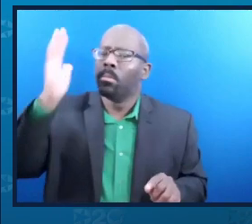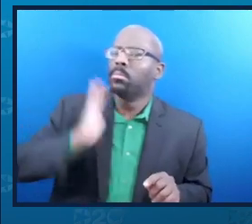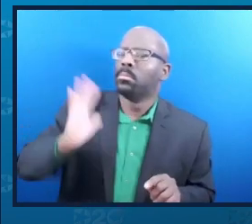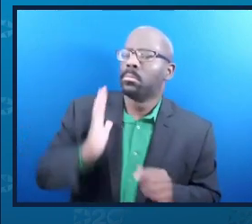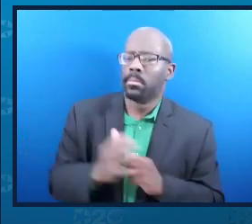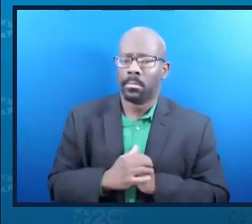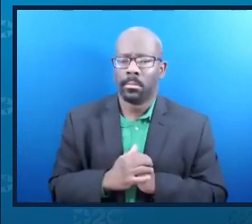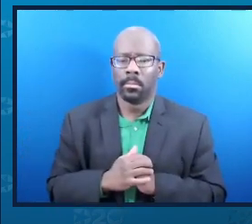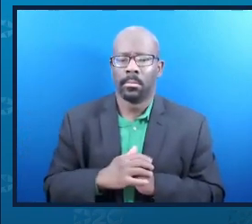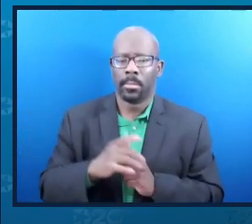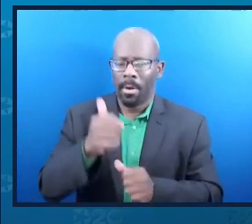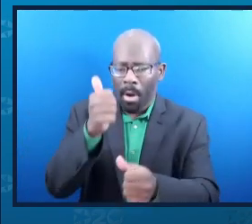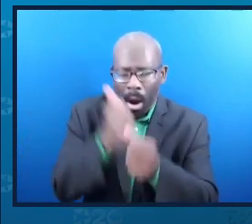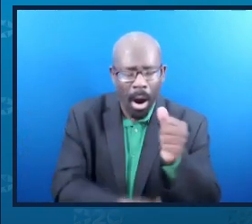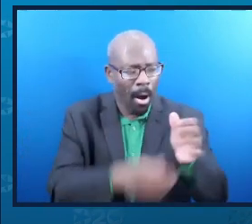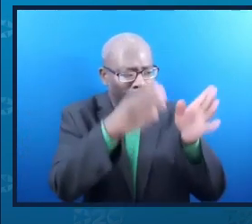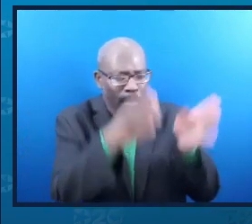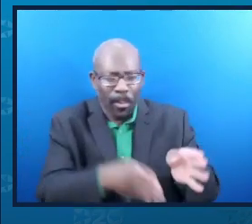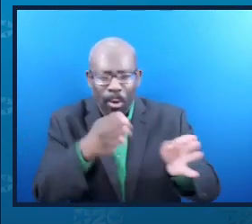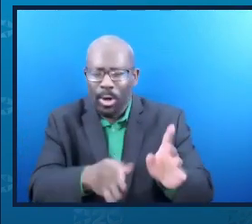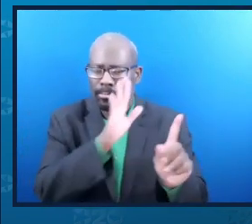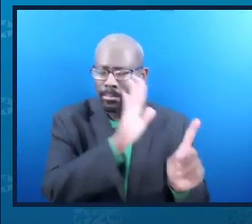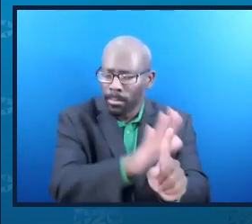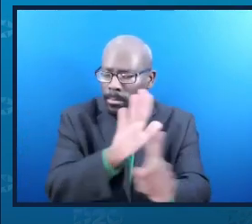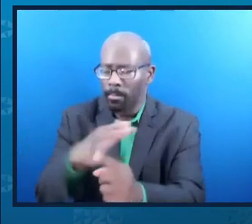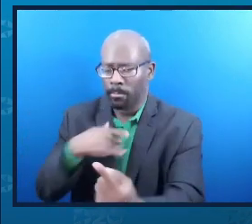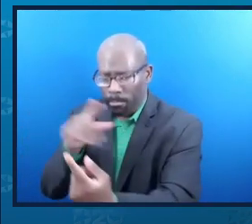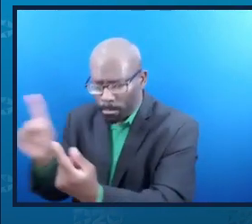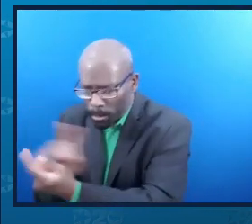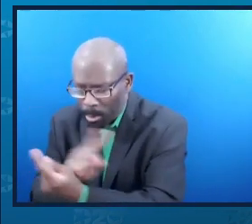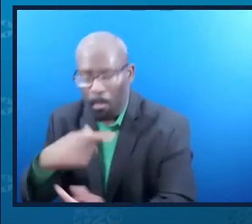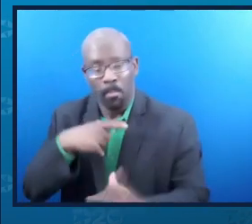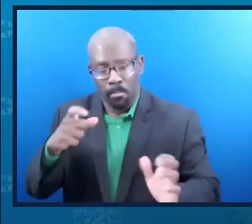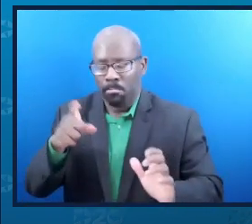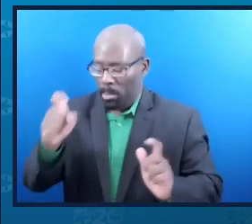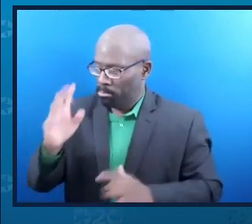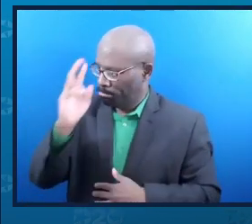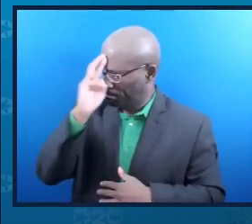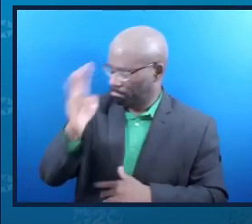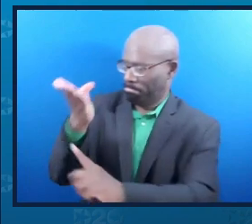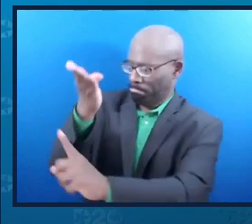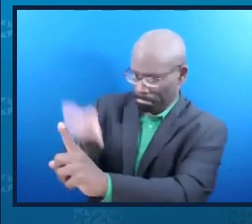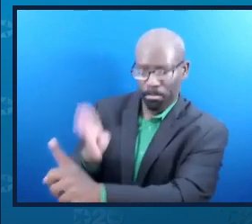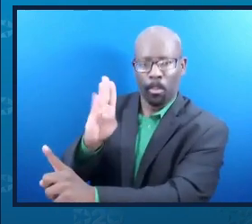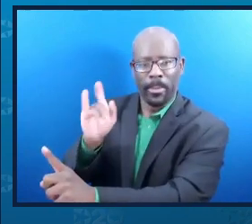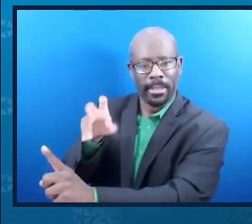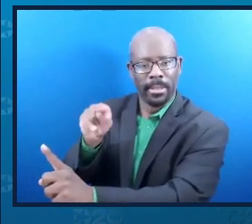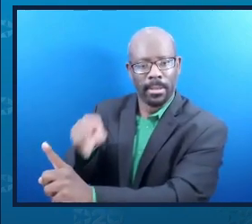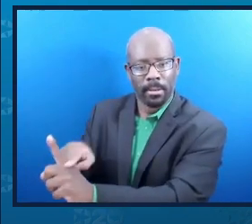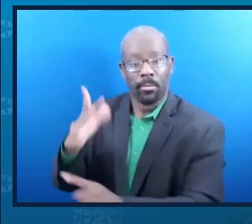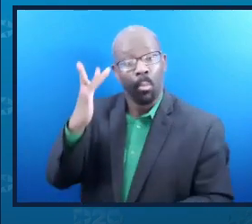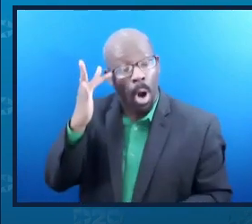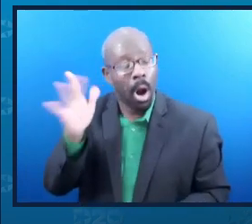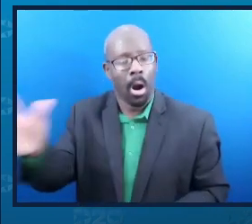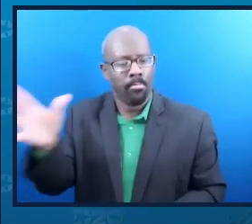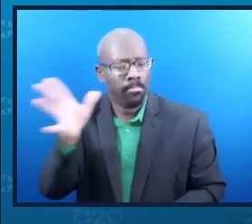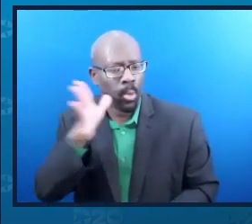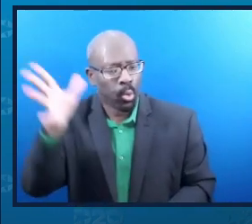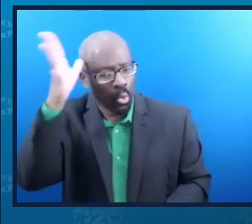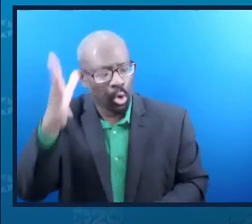ON TO TREAT EVERY PERSON HE MEETS WITH RESPECT AND DIGNITY LIVING BY THE WORDS HIS PARENTS